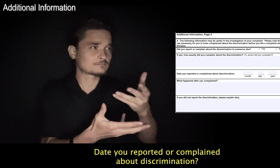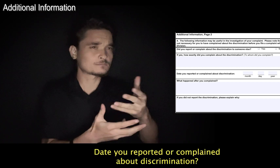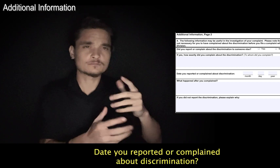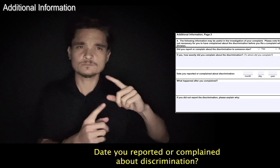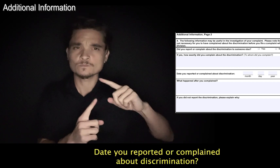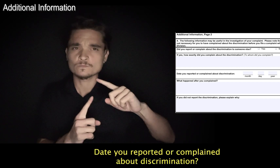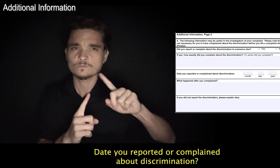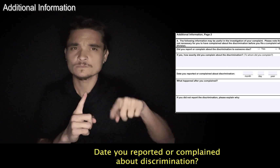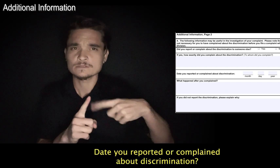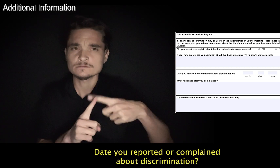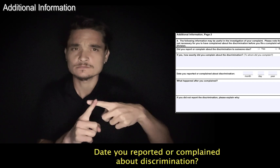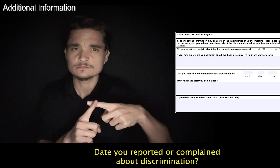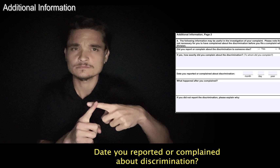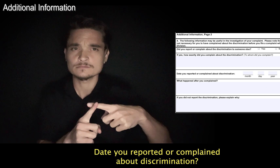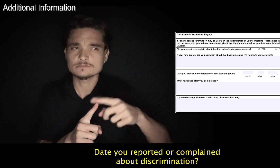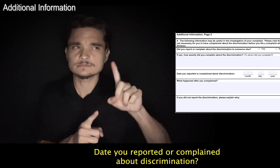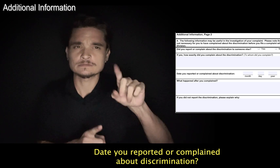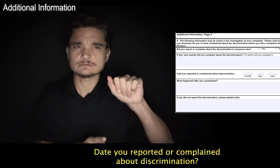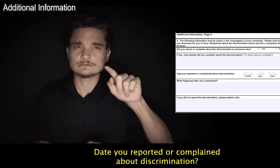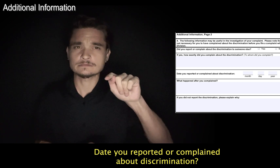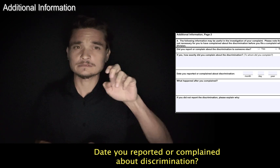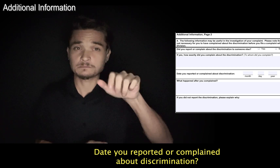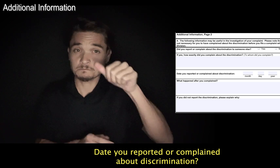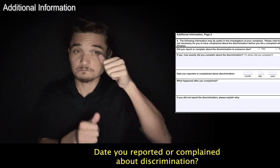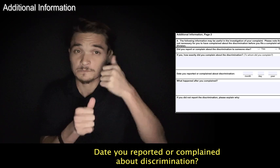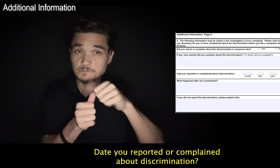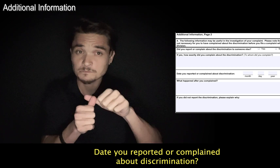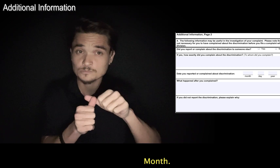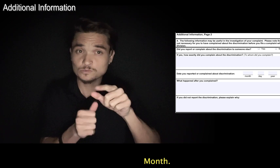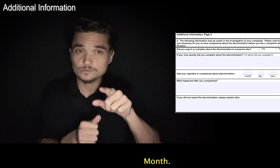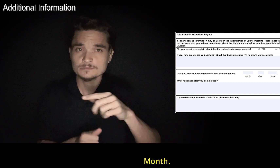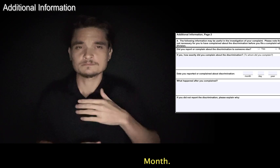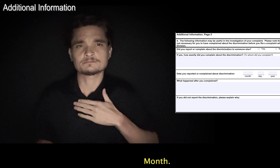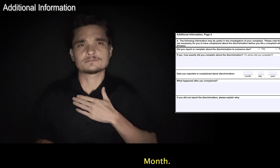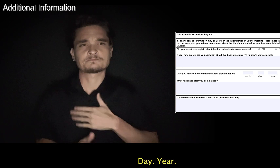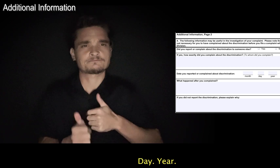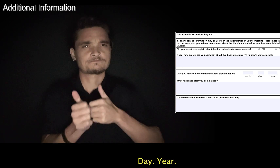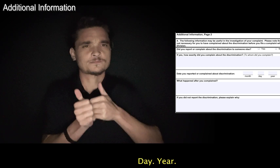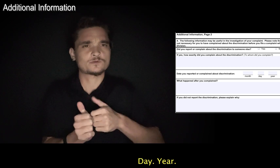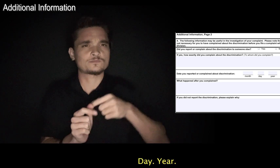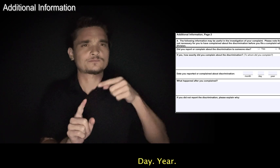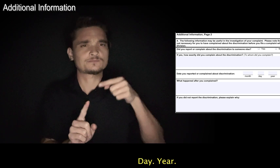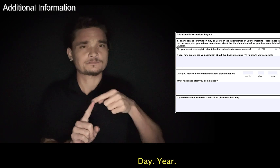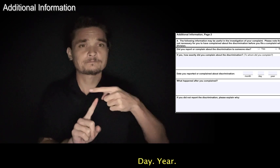Date you reported or complained about discrimination? Month. Day. Year.